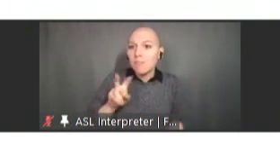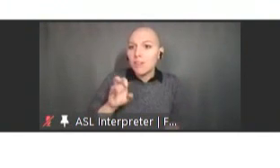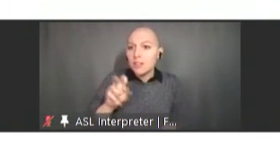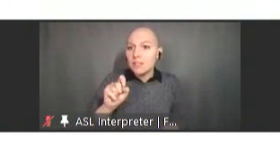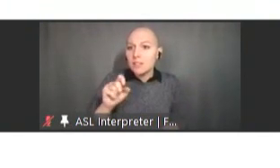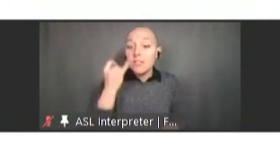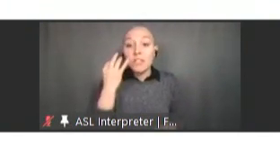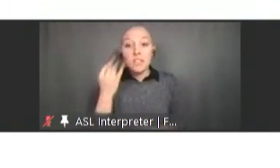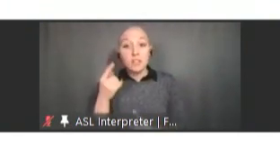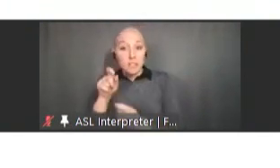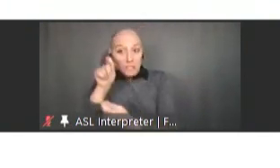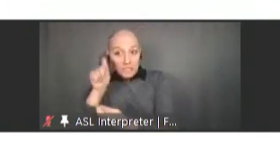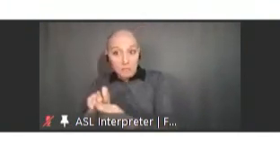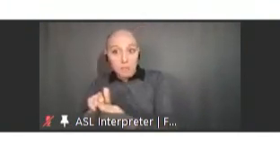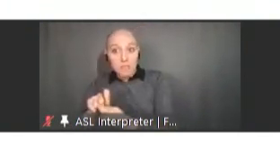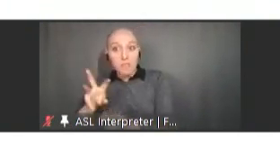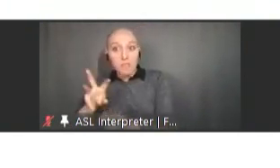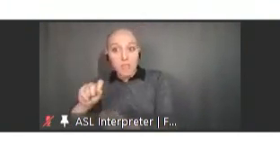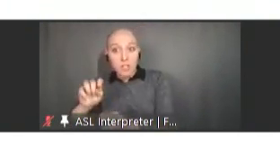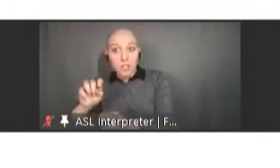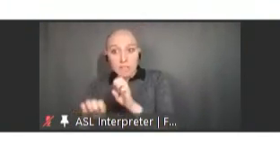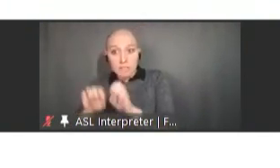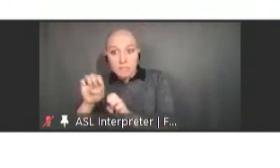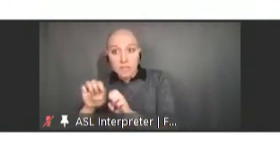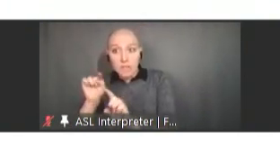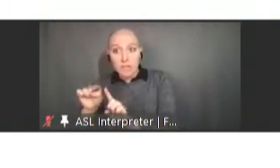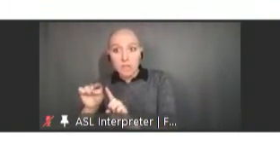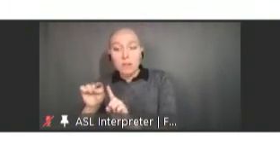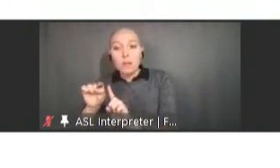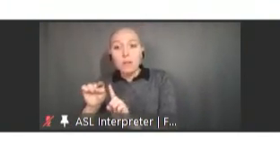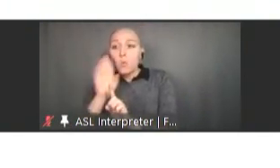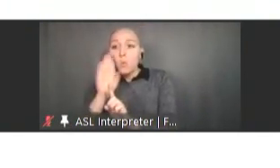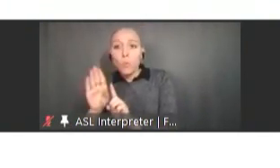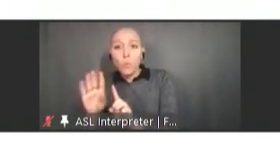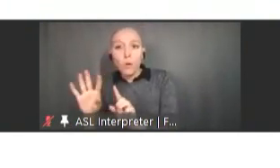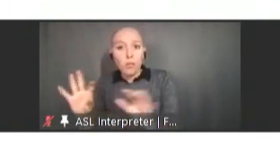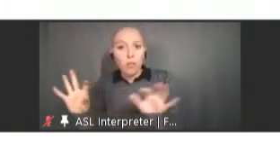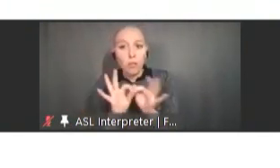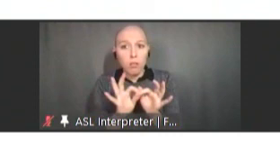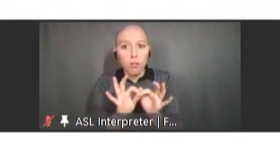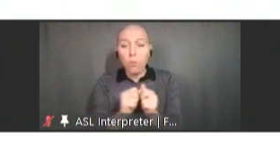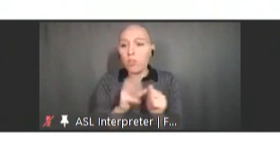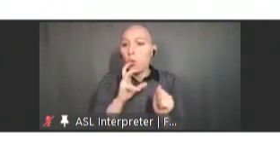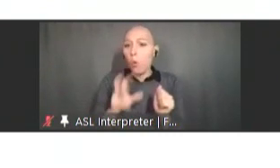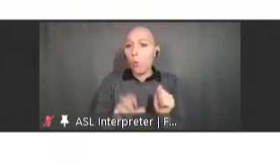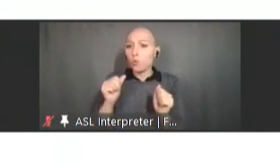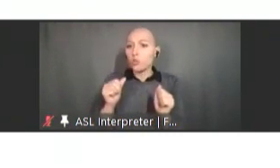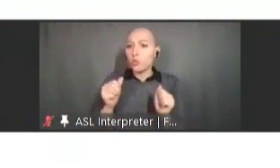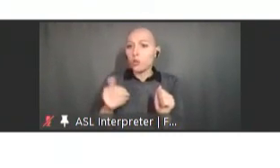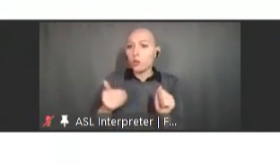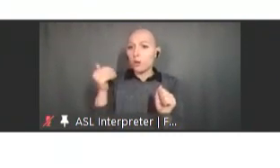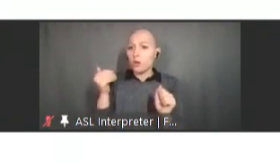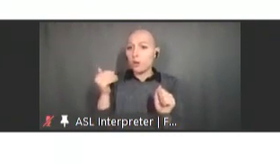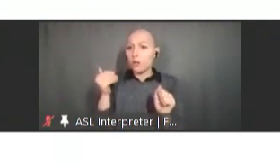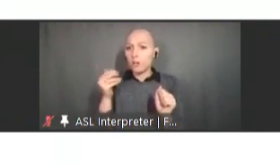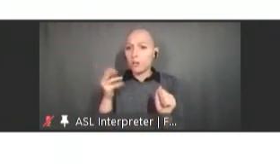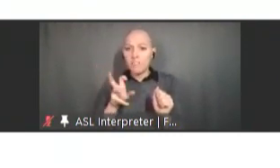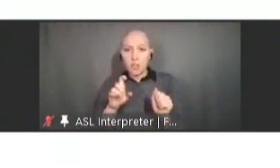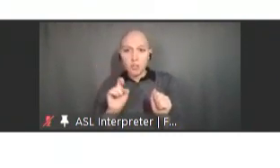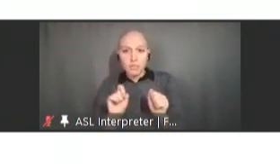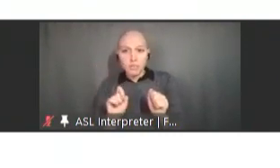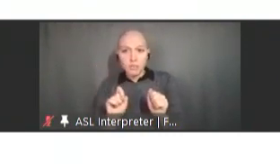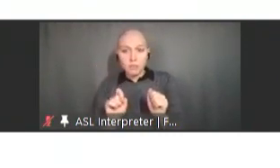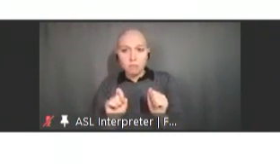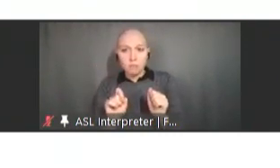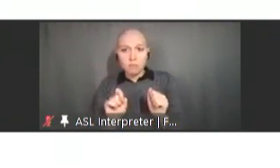a titer -- that's correlated for older variant will offer similar protection to a newer variant.